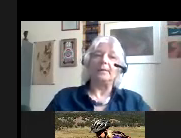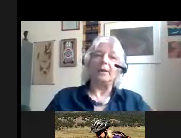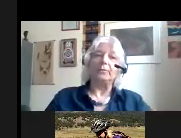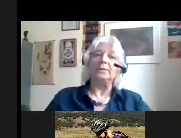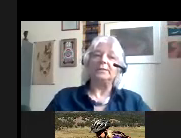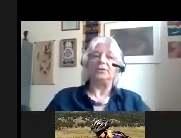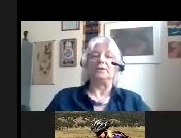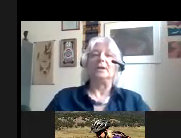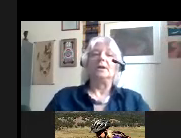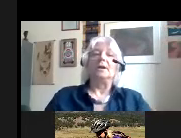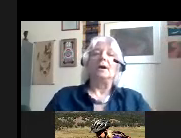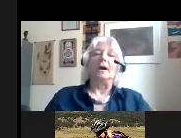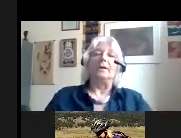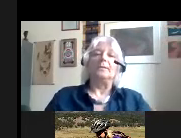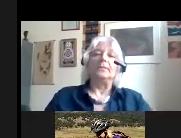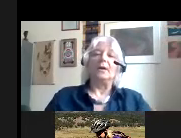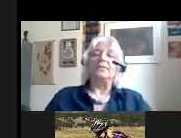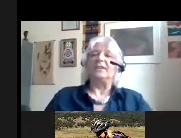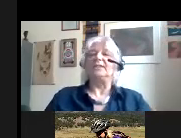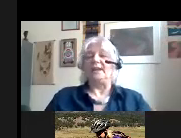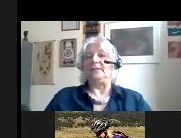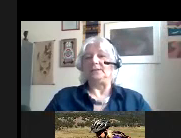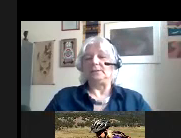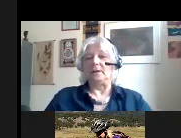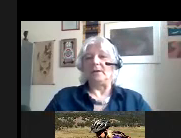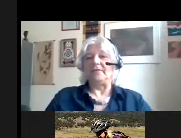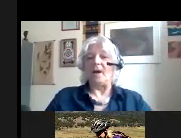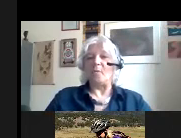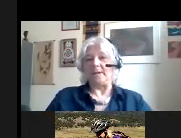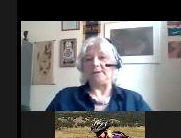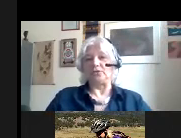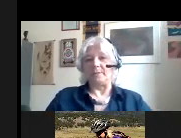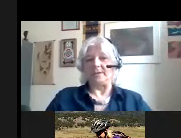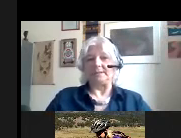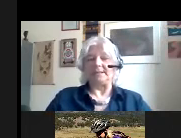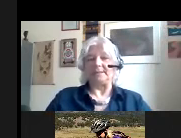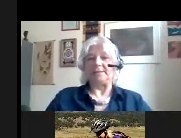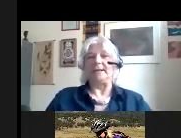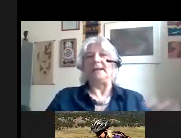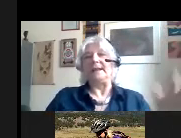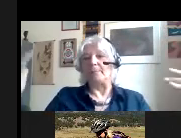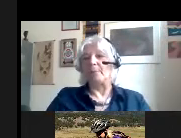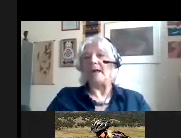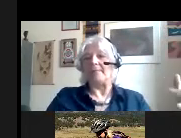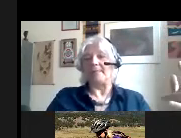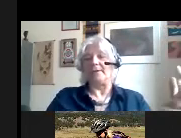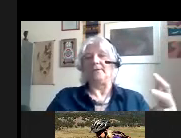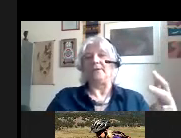realization of the extent of how much trauma exists, and that breadth.